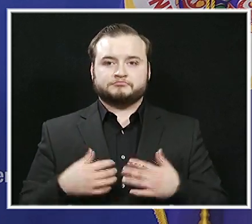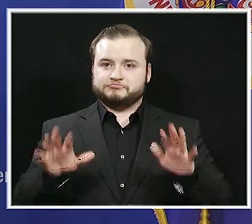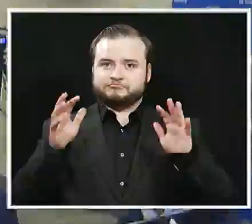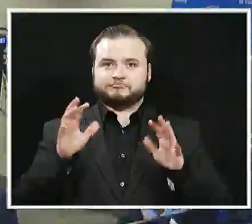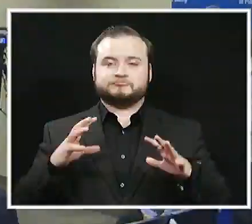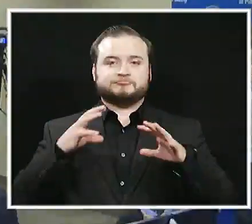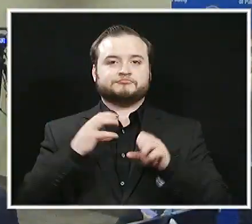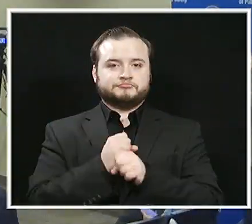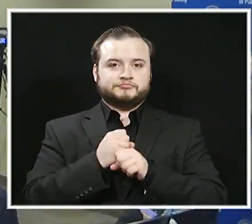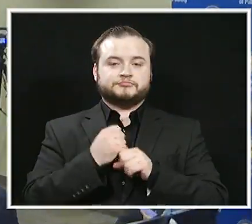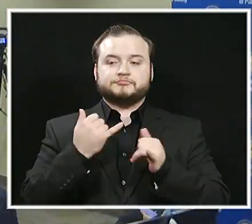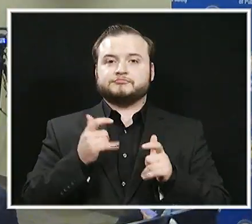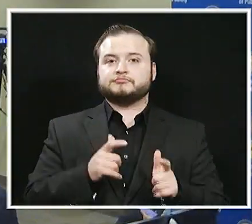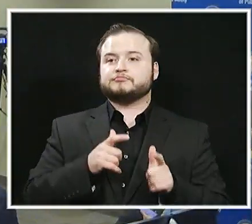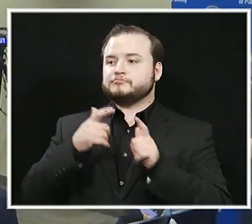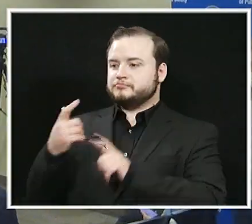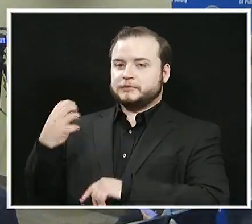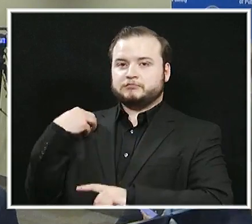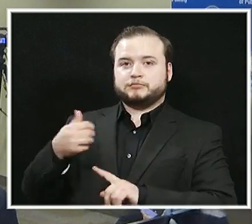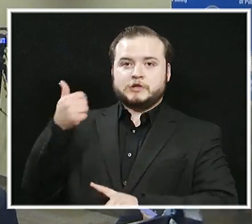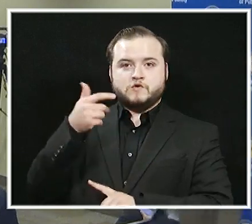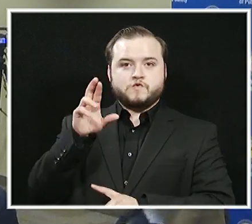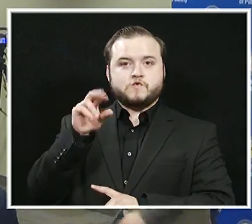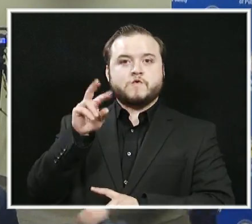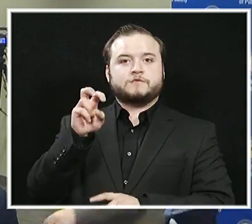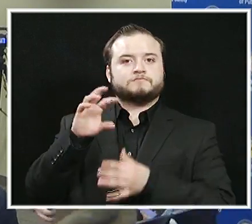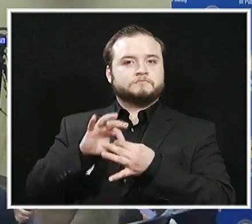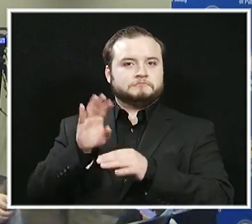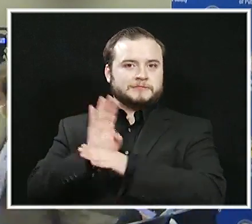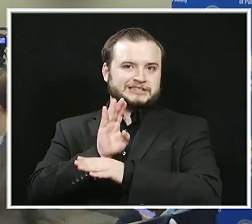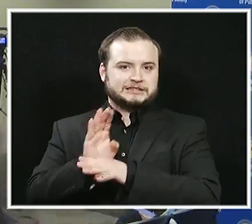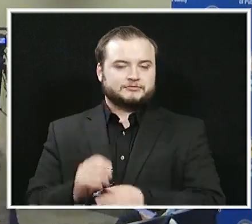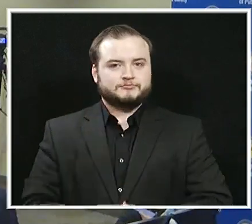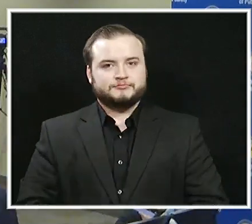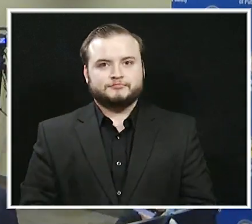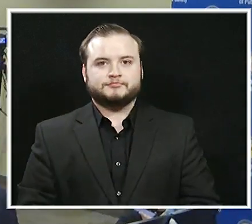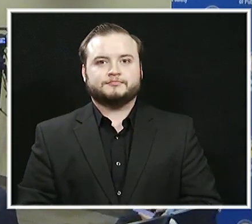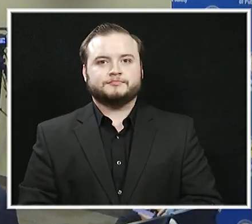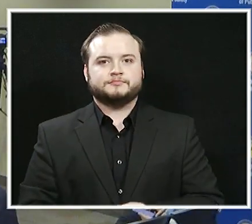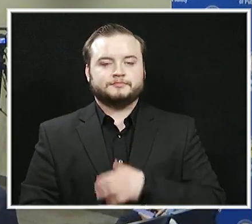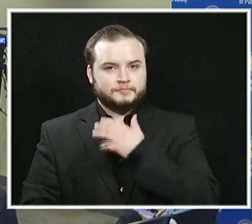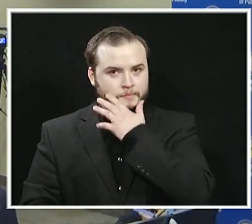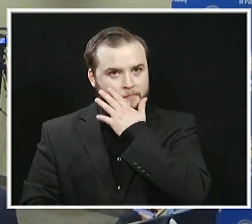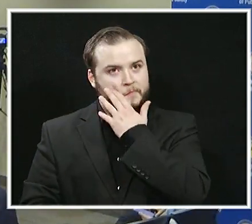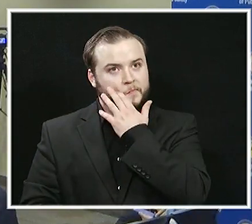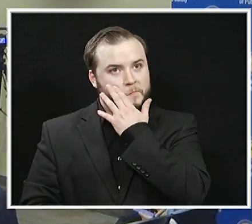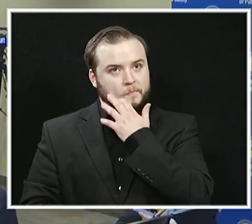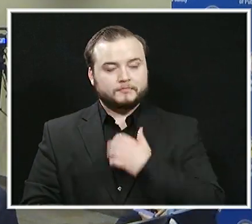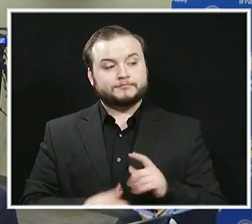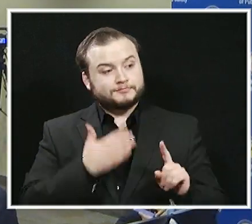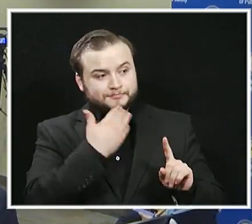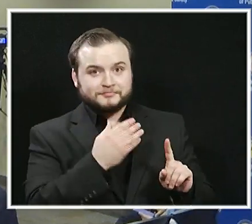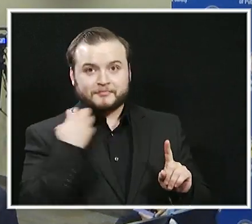building more on top of that. And I think I will, with that turn it over to commissioner grove. Thank you.